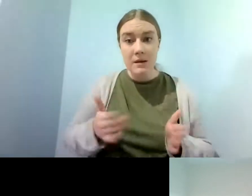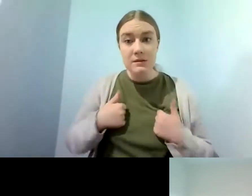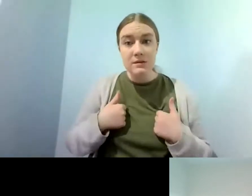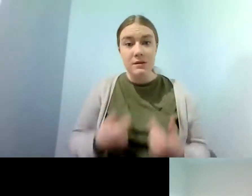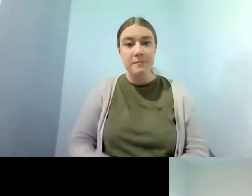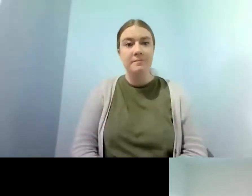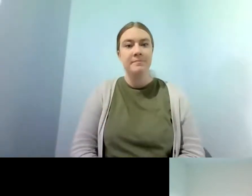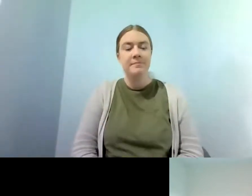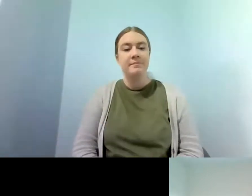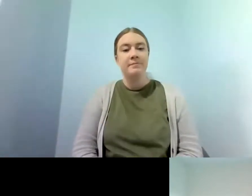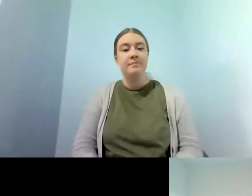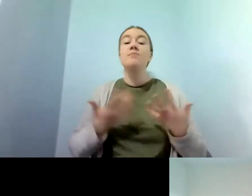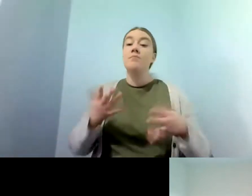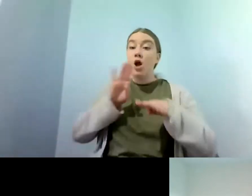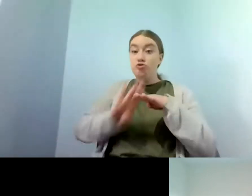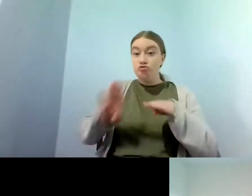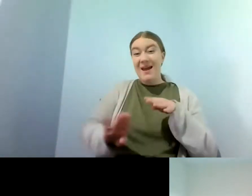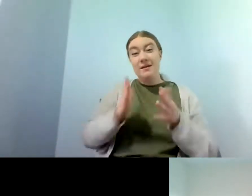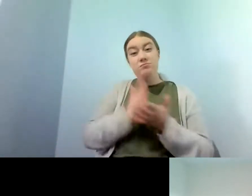and the training session takes an hour and